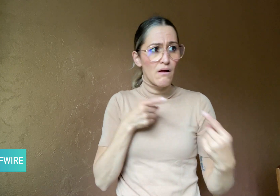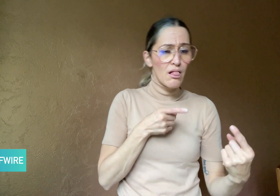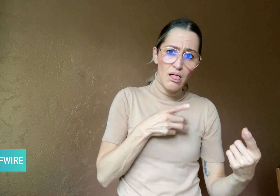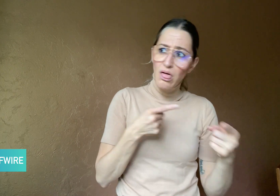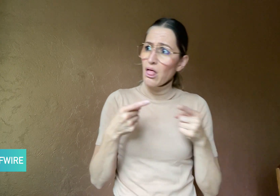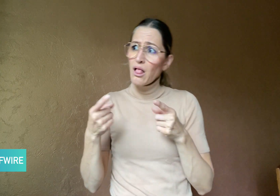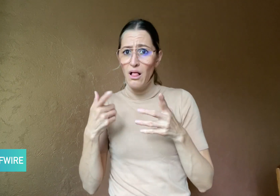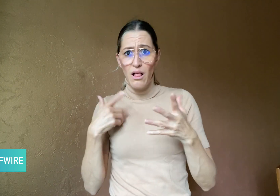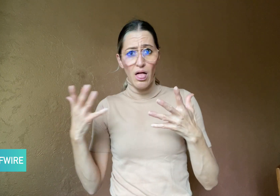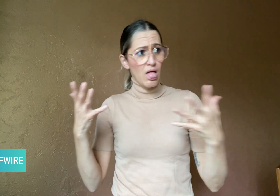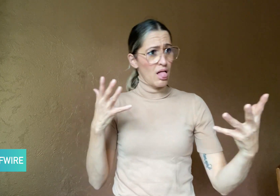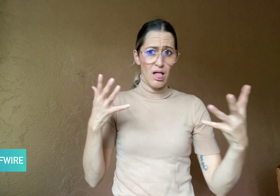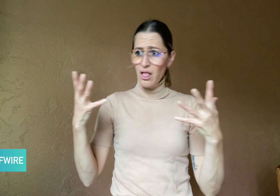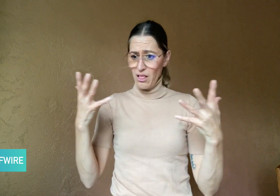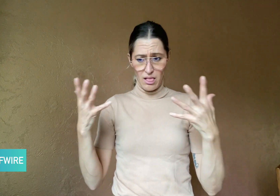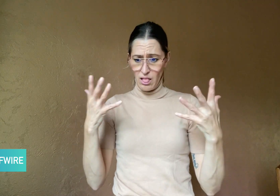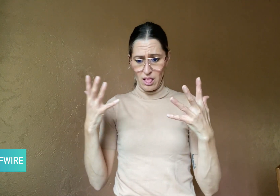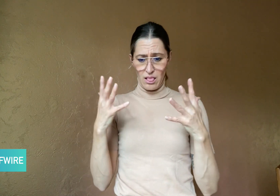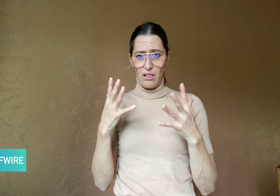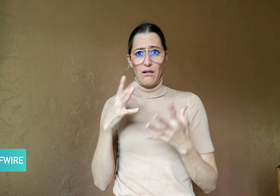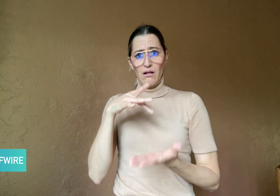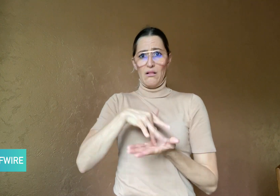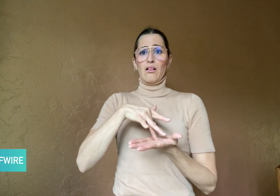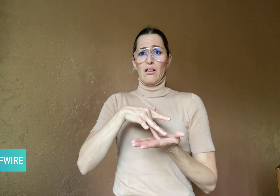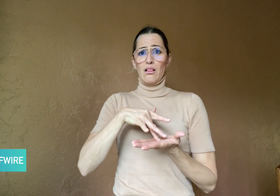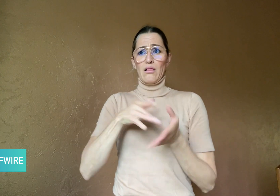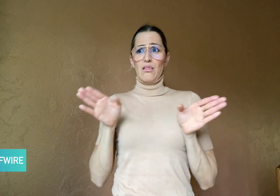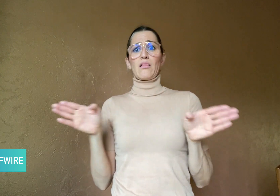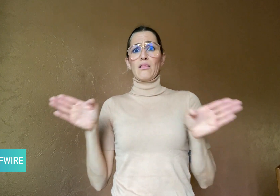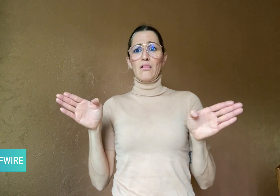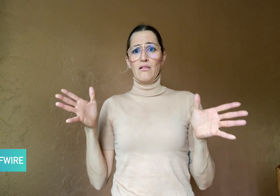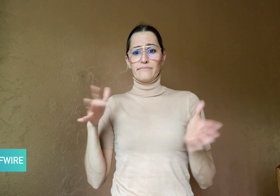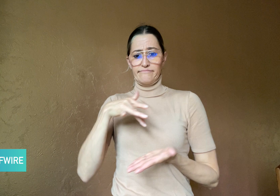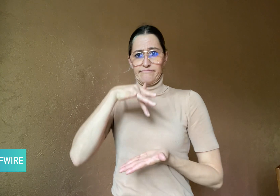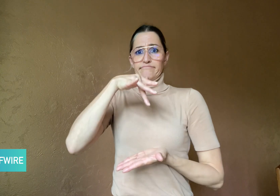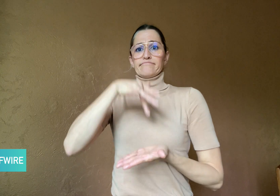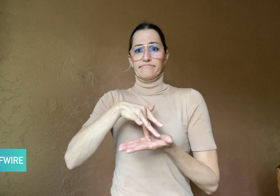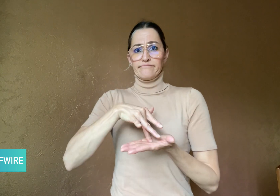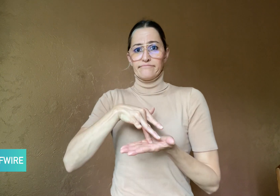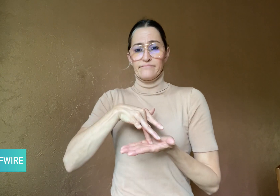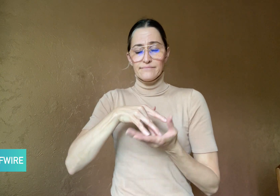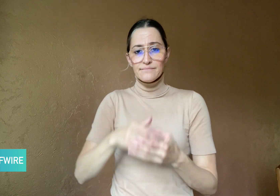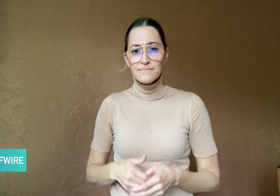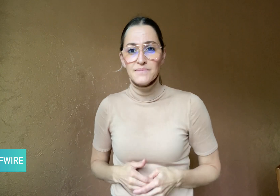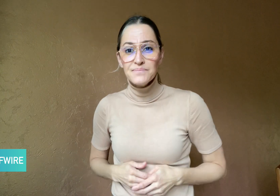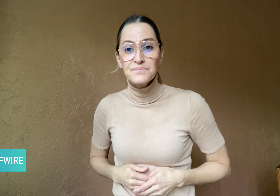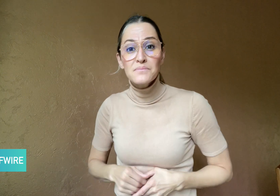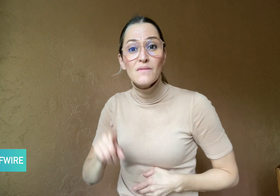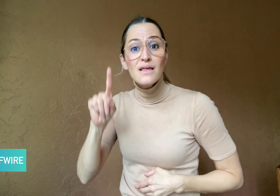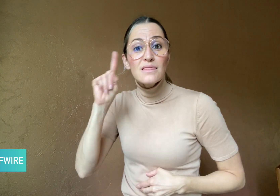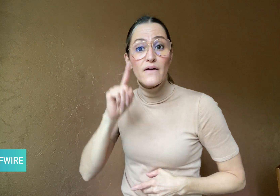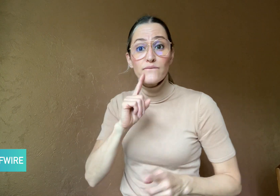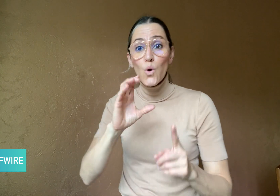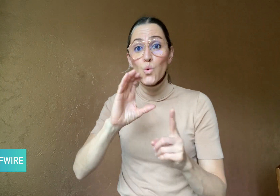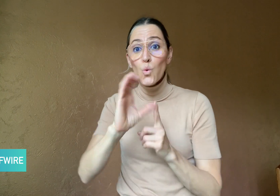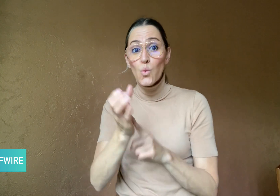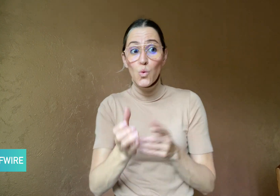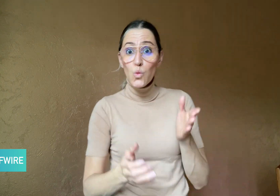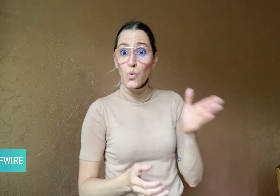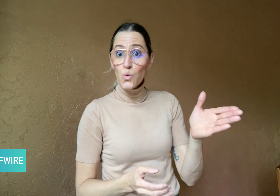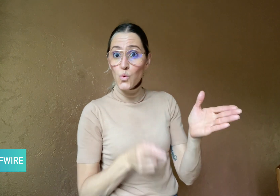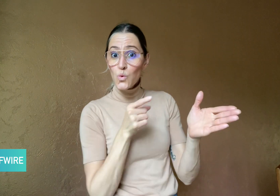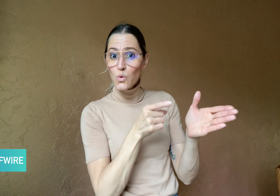in between. Deaf culture has its own “rules'' and norms